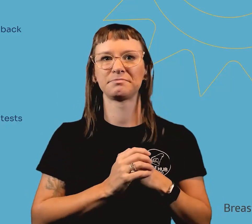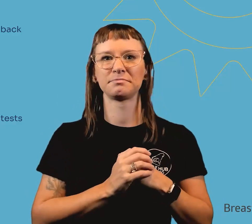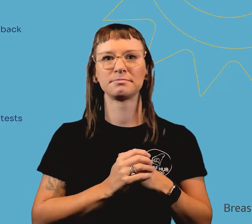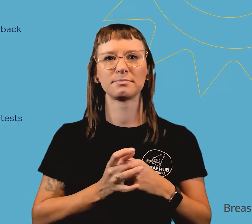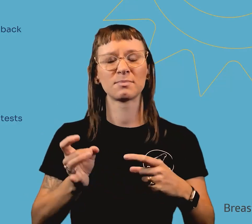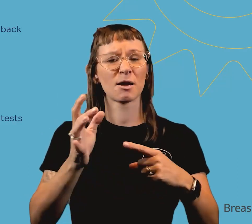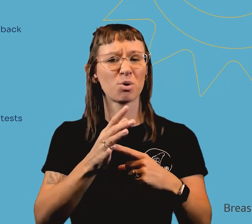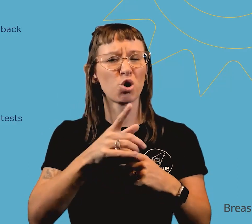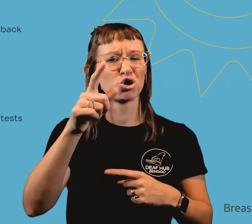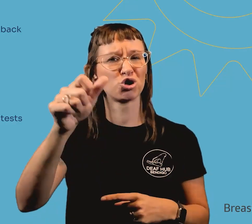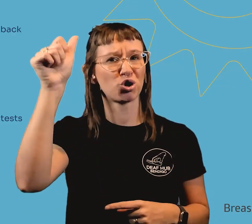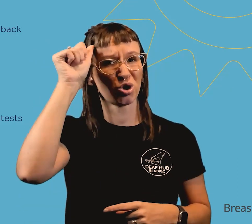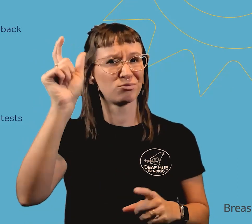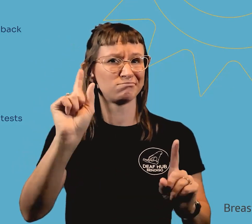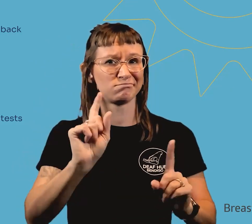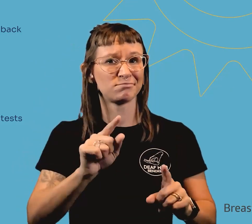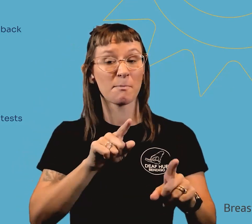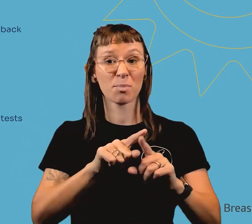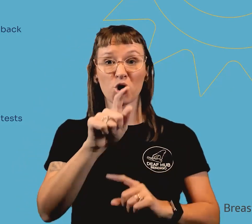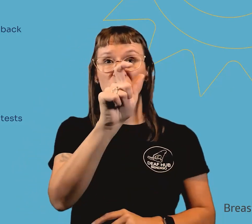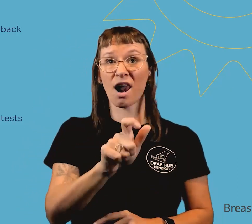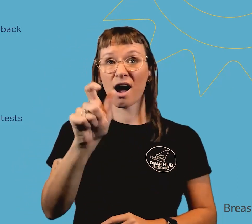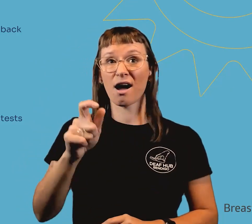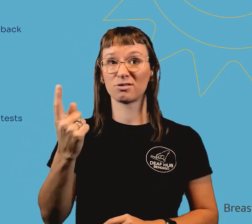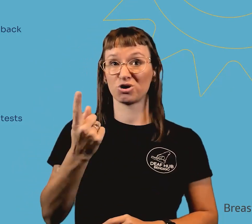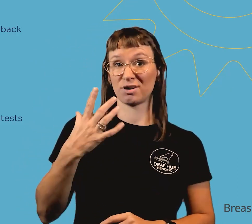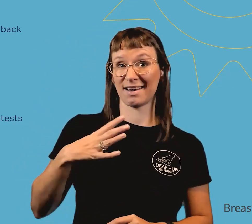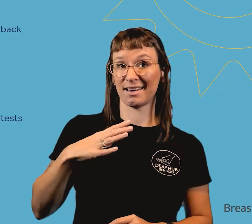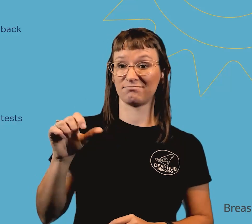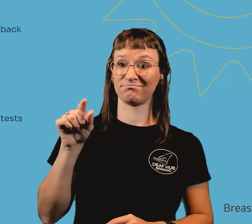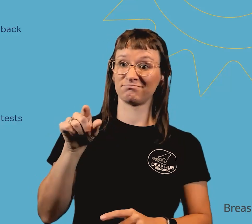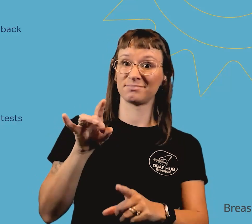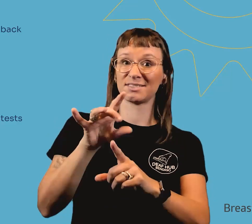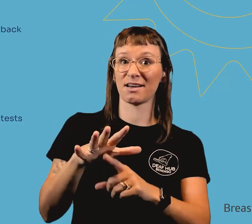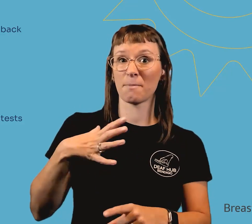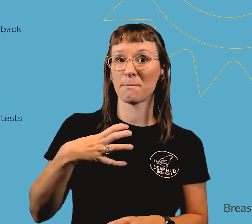It is important to remember that most women who are called back for further testing do not have breast cancer.